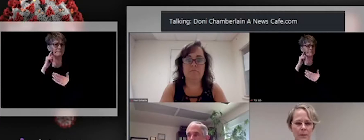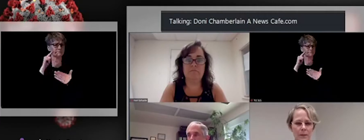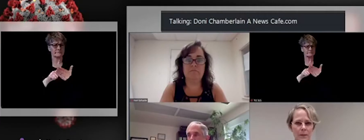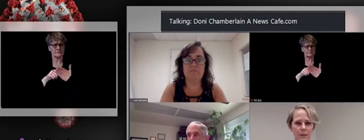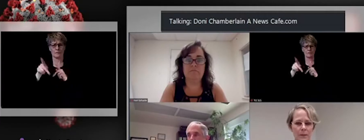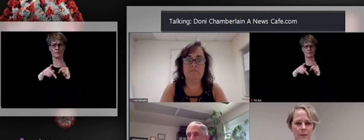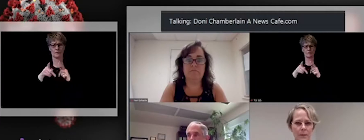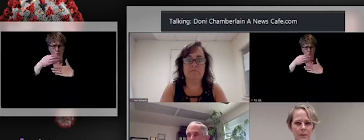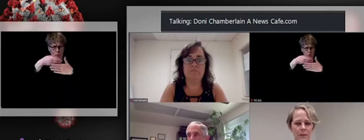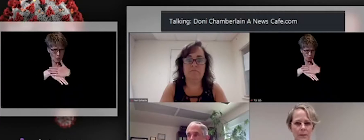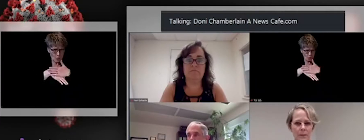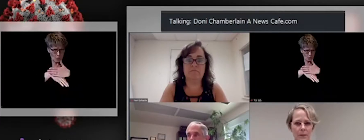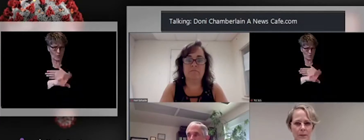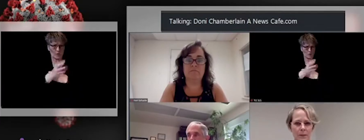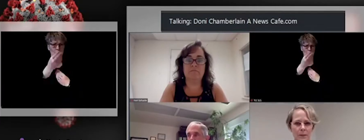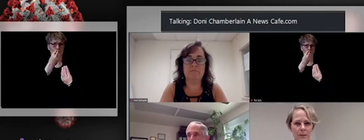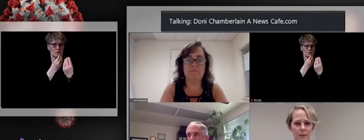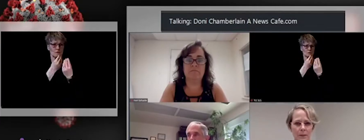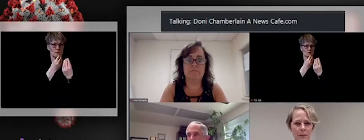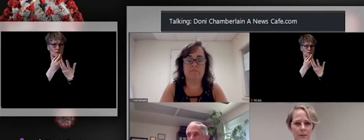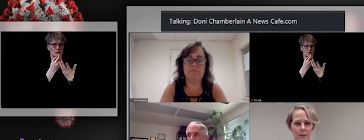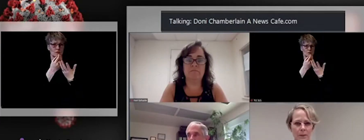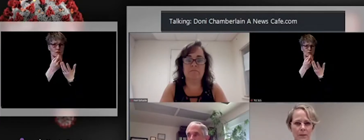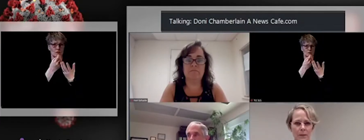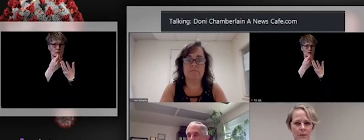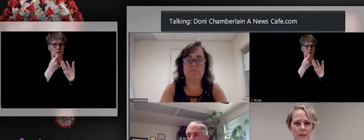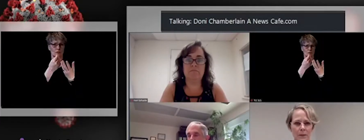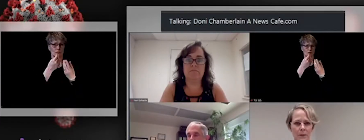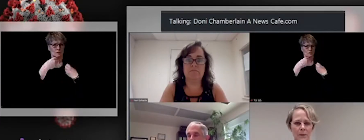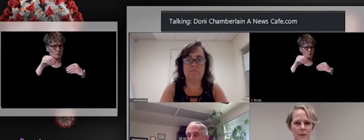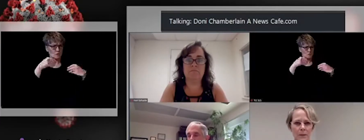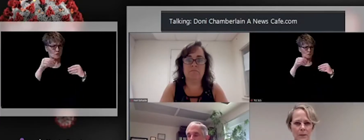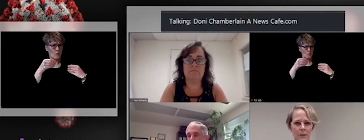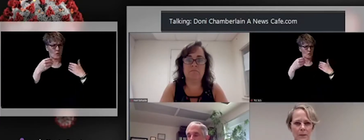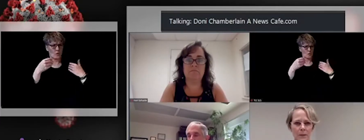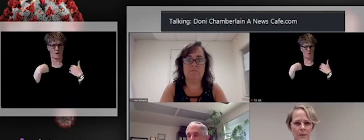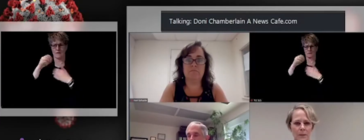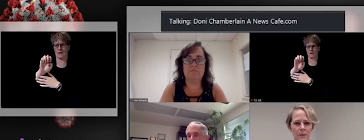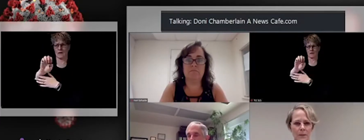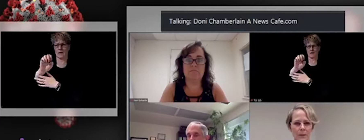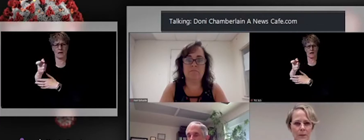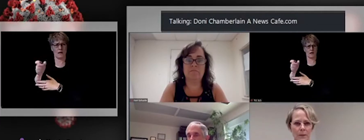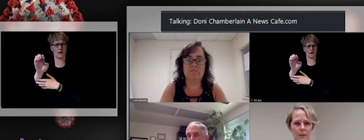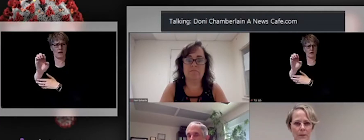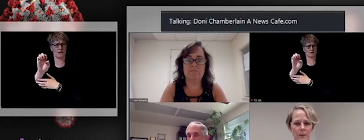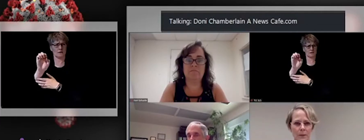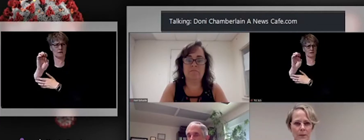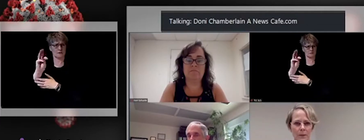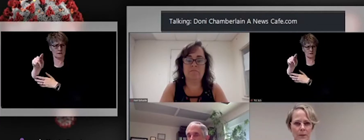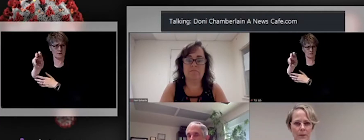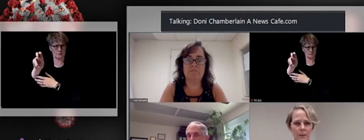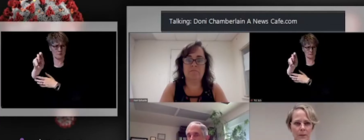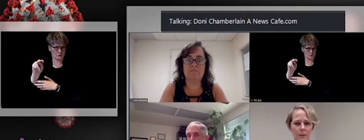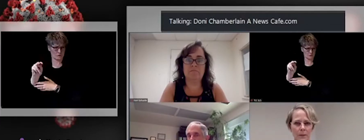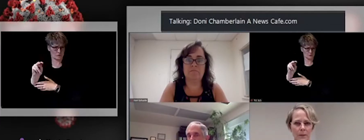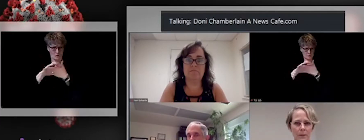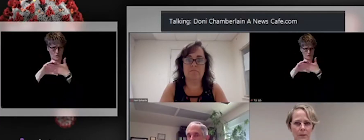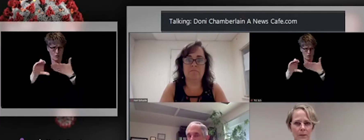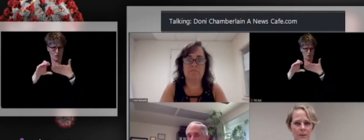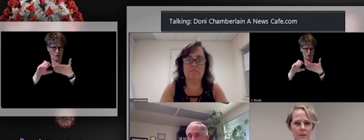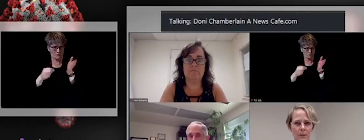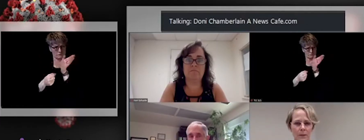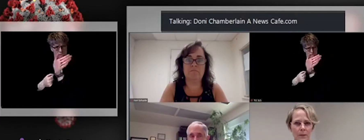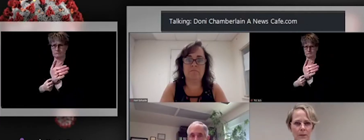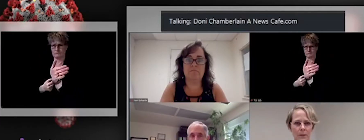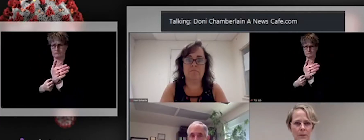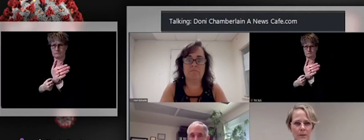and showing an exemption card. I'd like to know how much weight does exemption cards